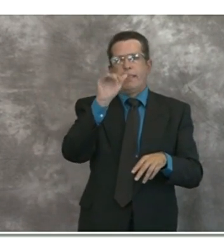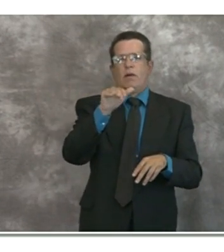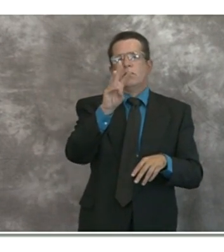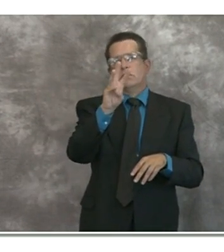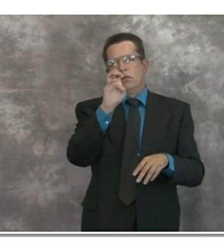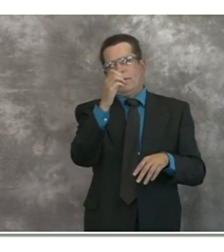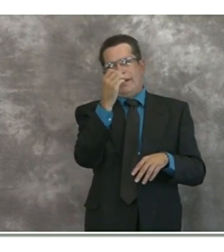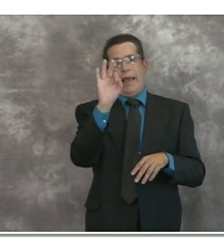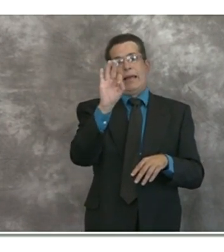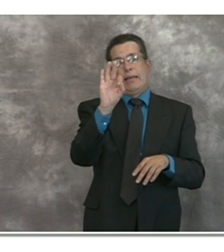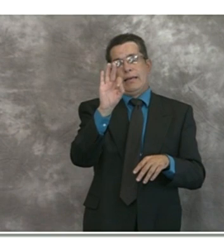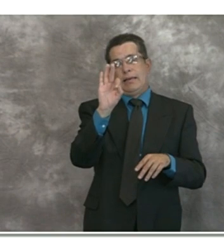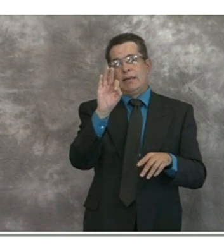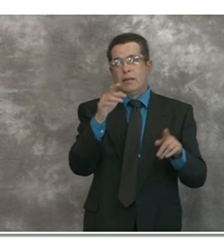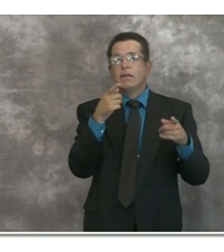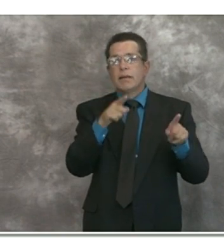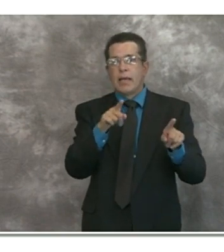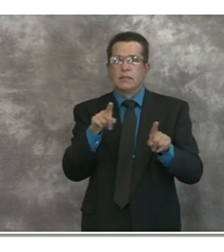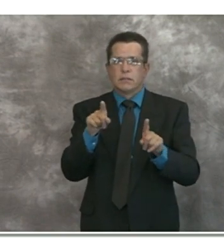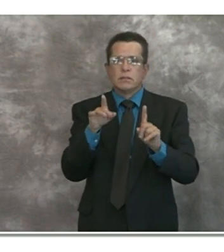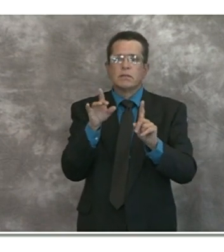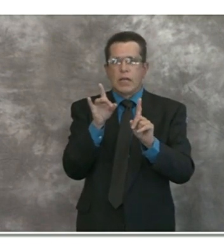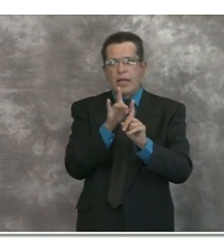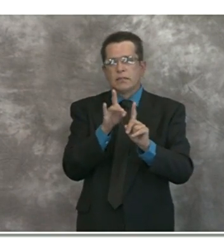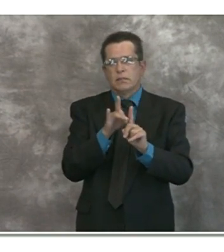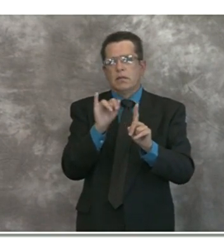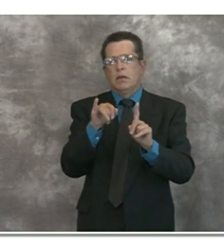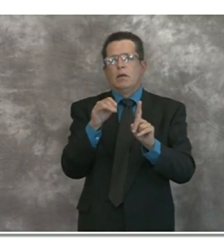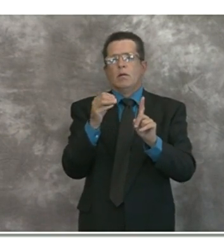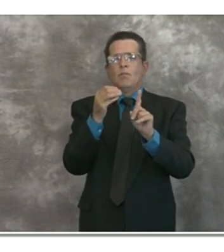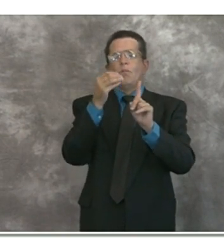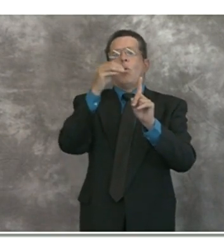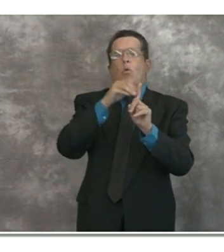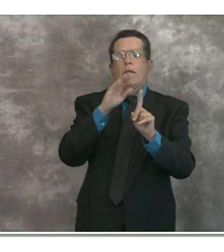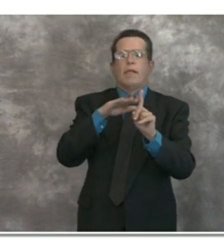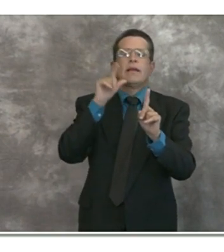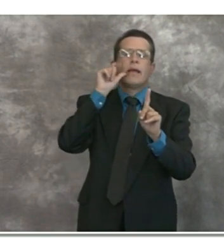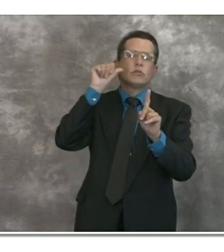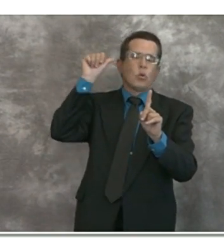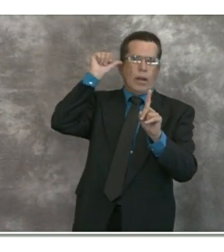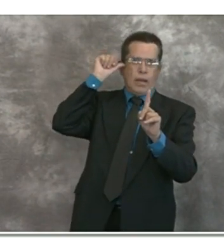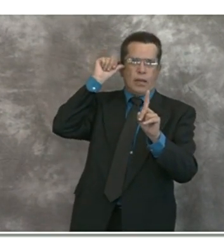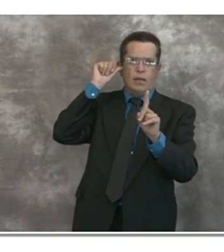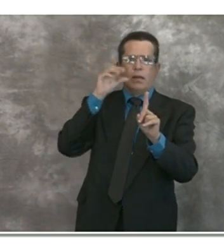4,633 DEATHS AND TODAY THE COUNTY OF SAN DIEGO IS